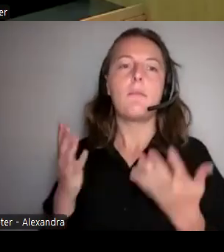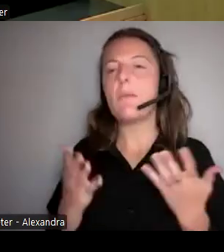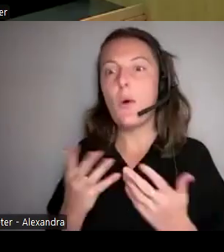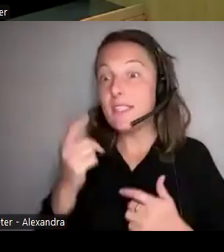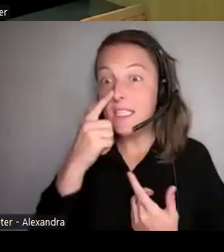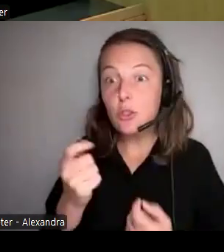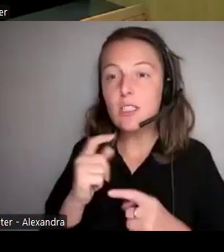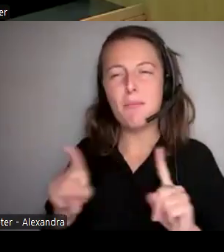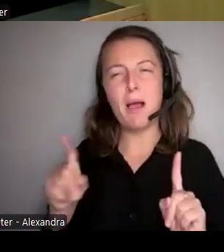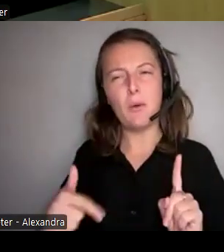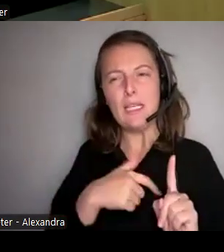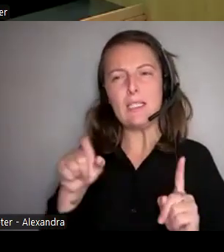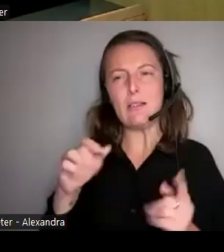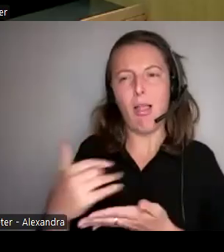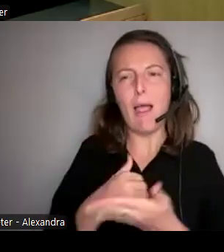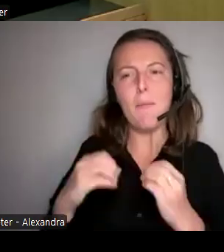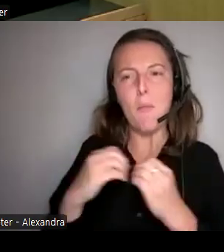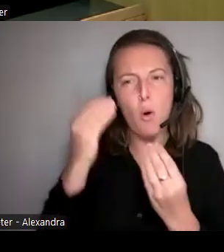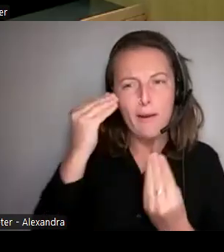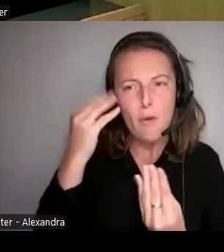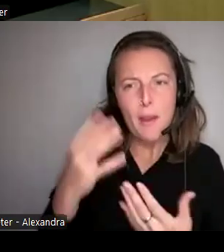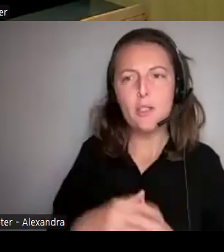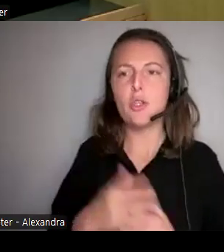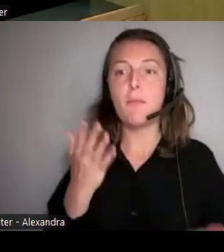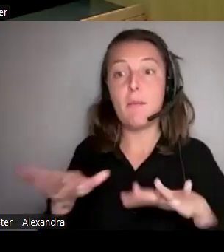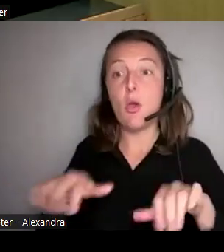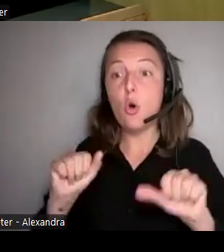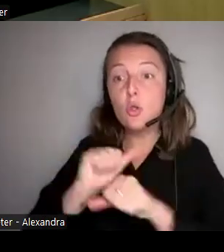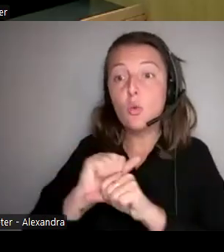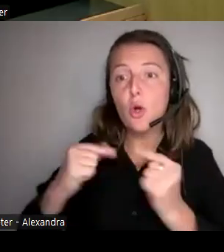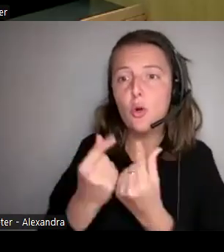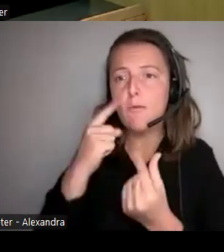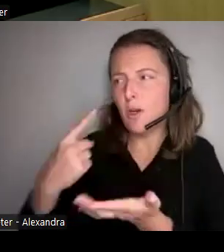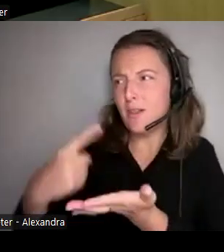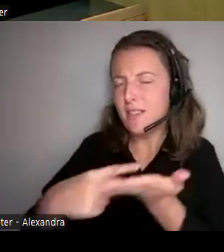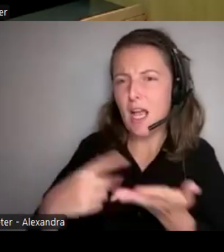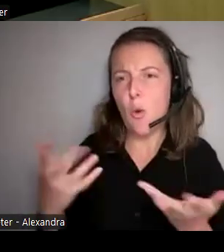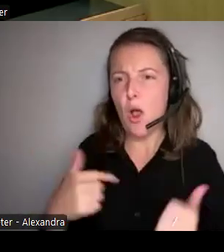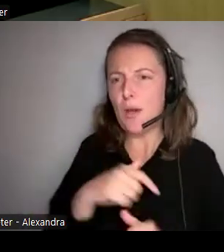information like hold um you know a work group to discuss what we needed to do in that area and